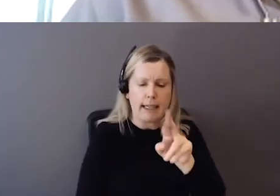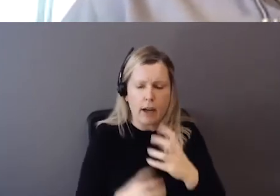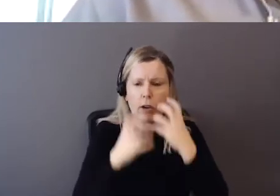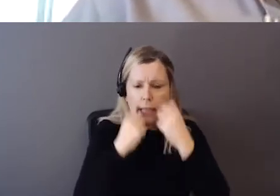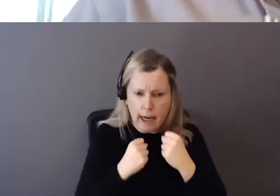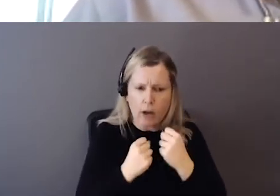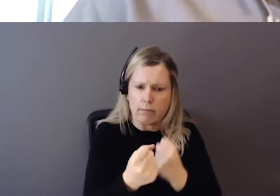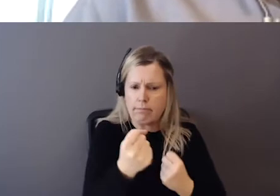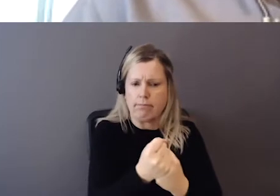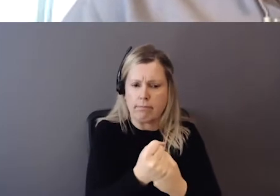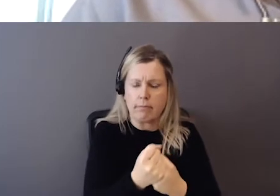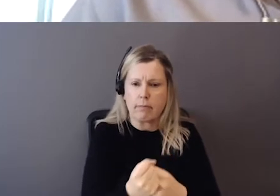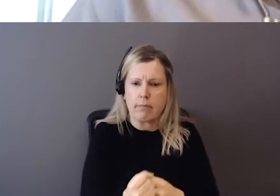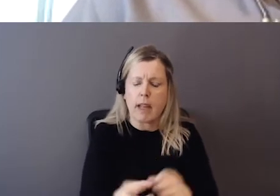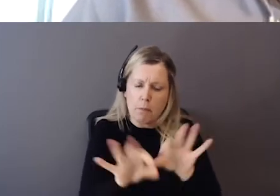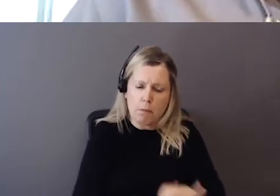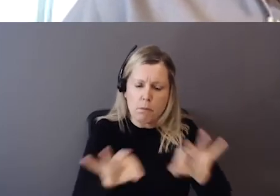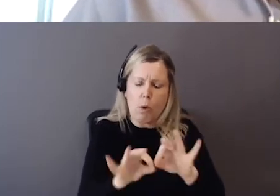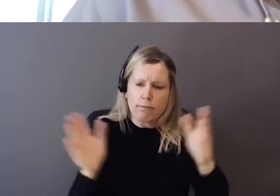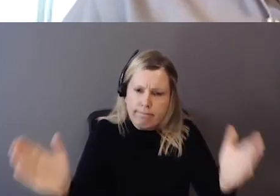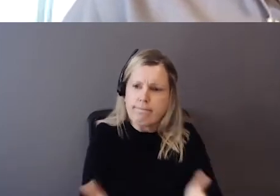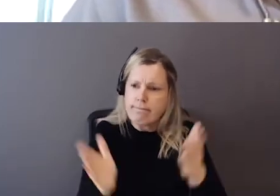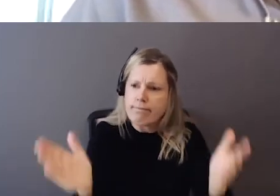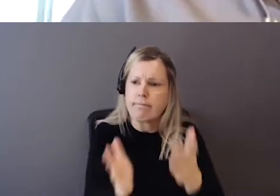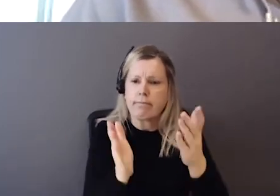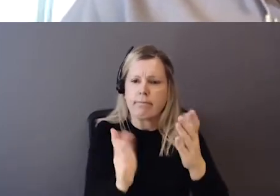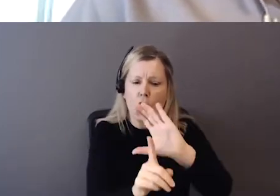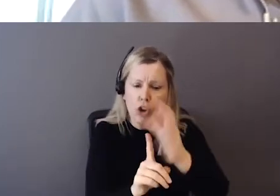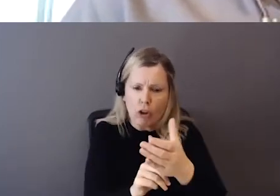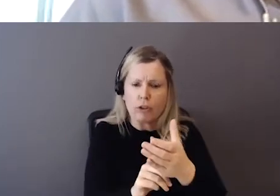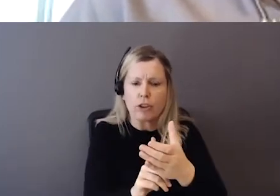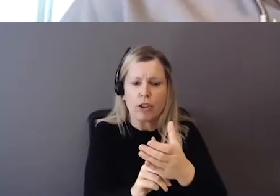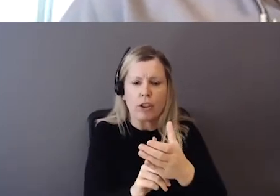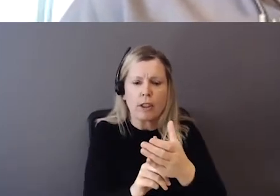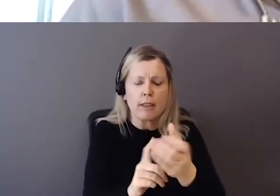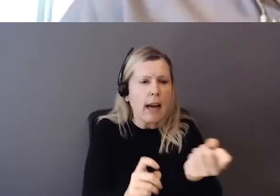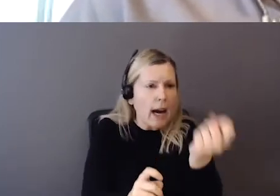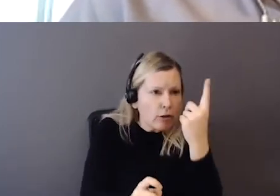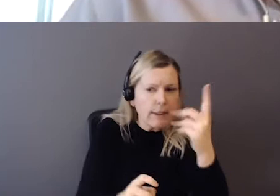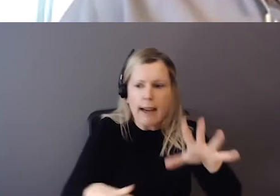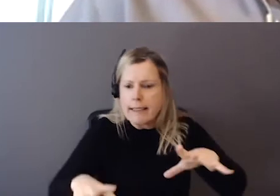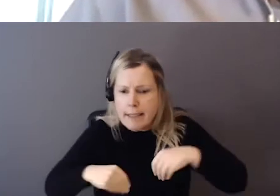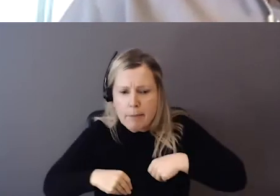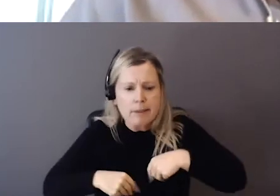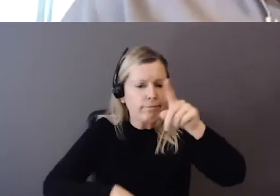that really promotes a culture of diversity and inclusion benefits